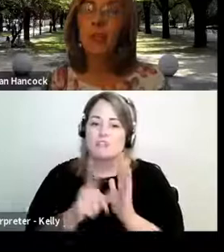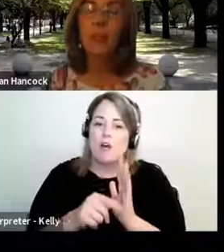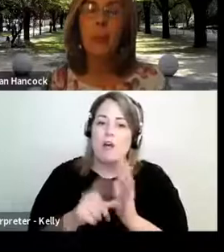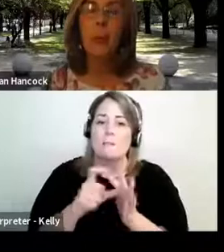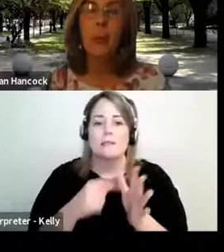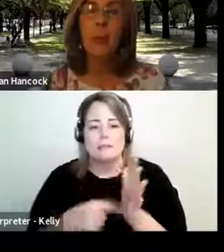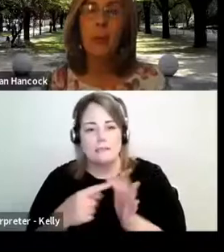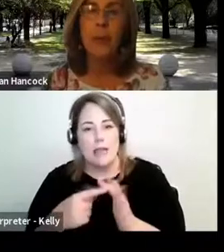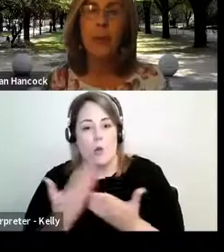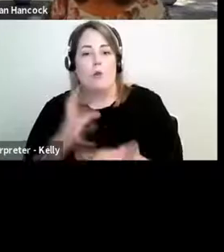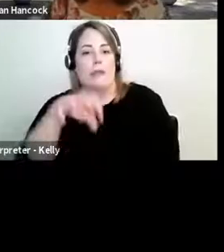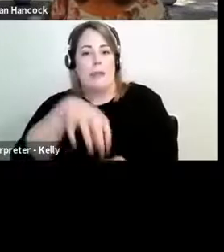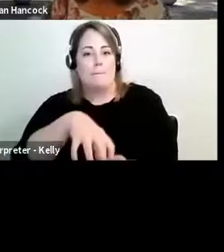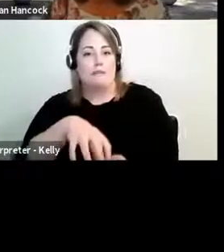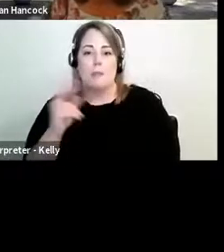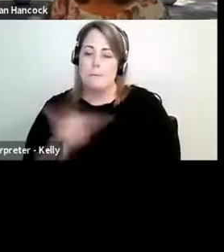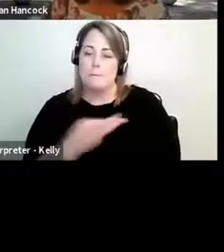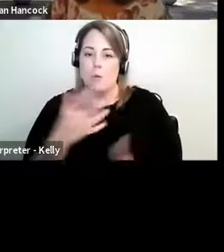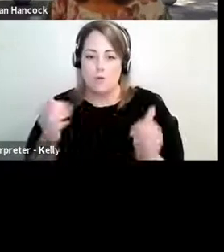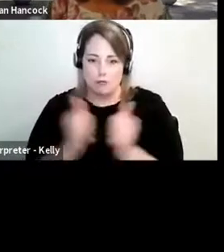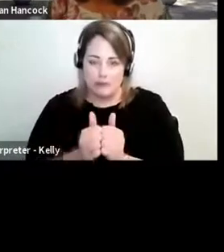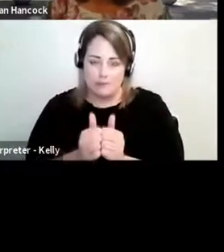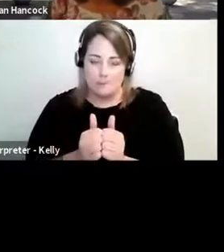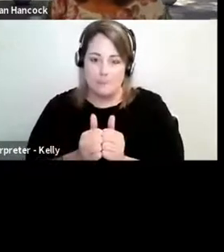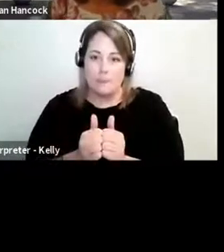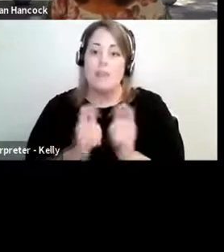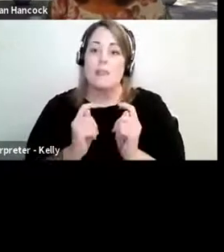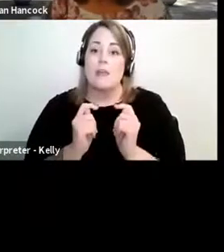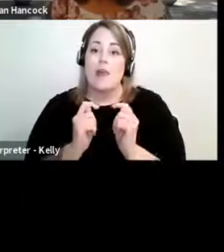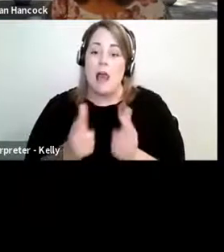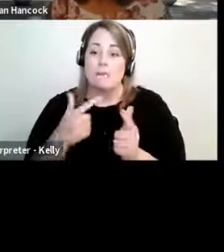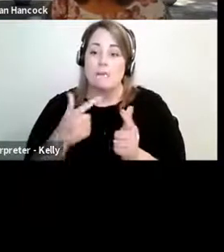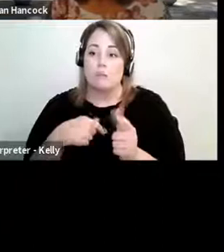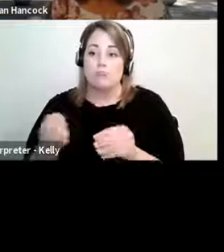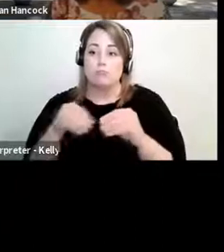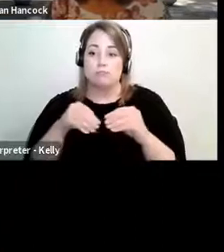to both by the mentor and the mentee, and since the move to online learning due to COVID, they